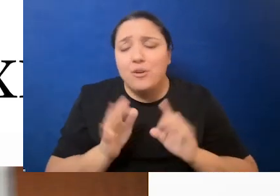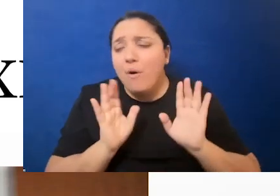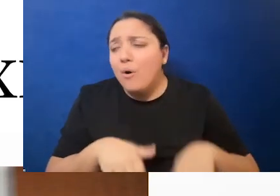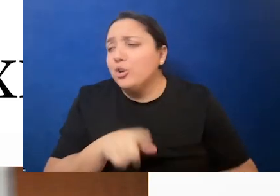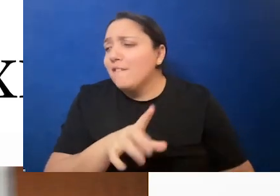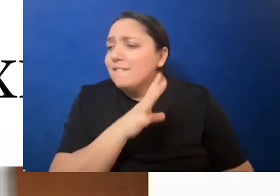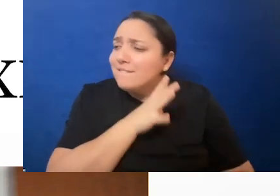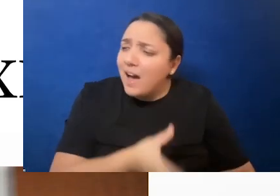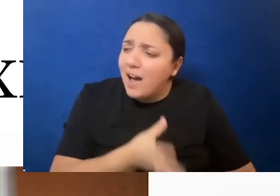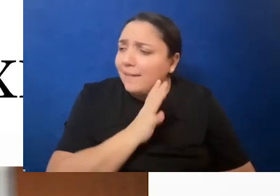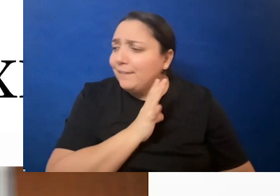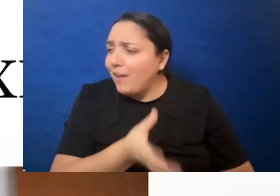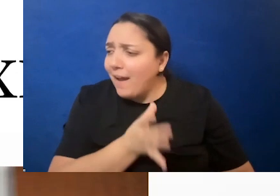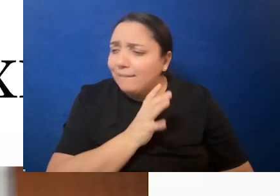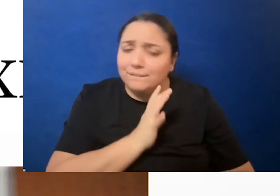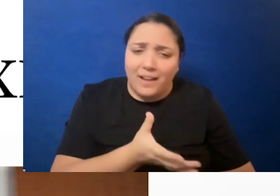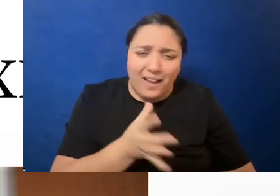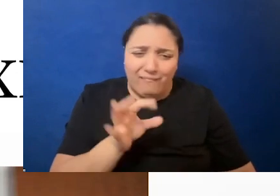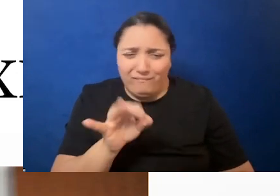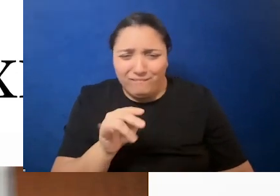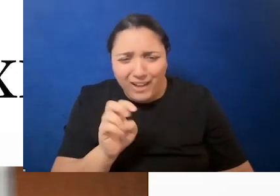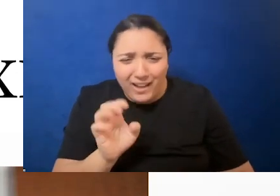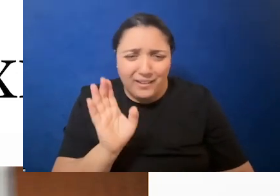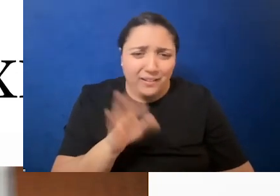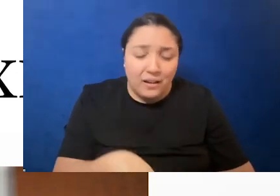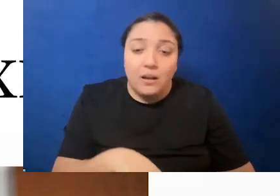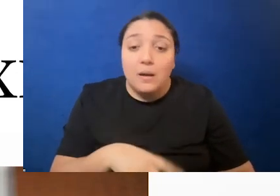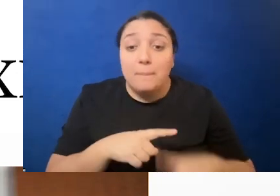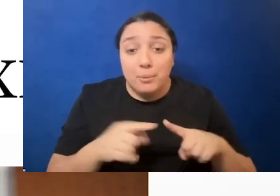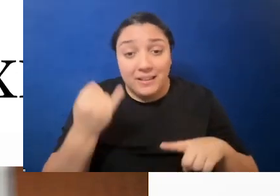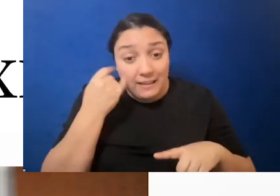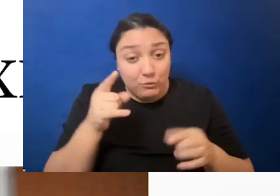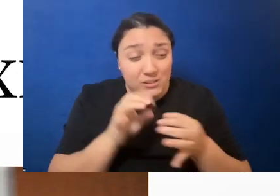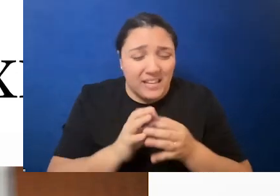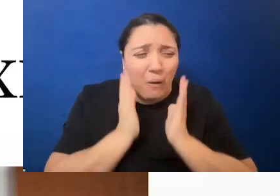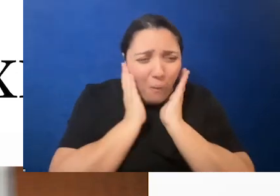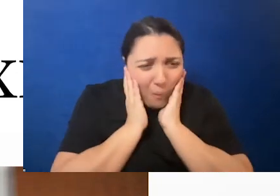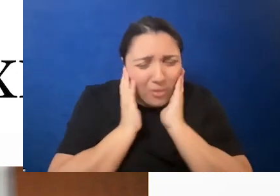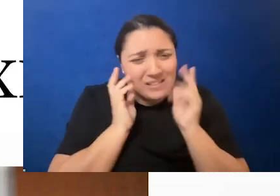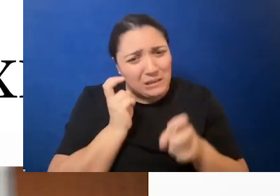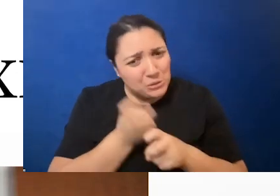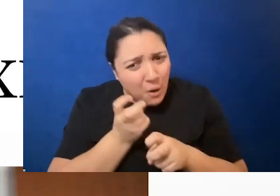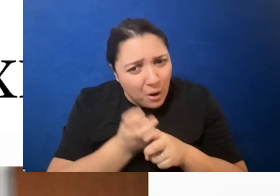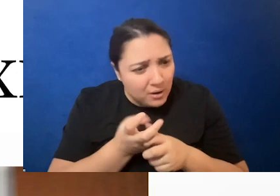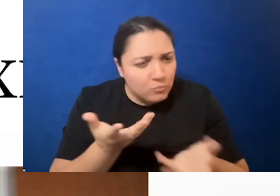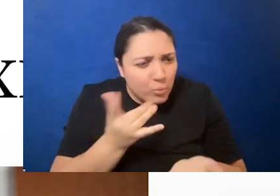EVERYTHING IS FINE. BUT IF YOU TRY SOMETHING WOW THAT SOUNDS HARD, WHAT WAS THAT LIKE AND GET WHAT THEY ARE